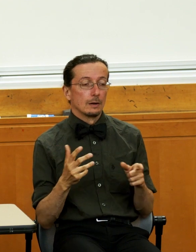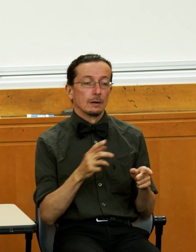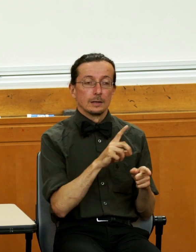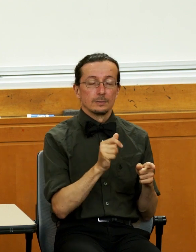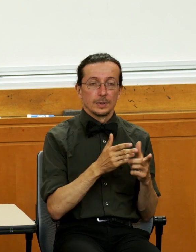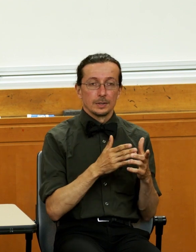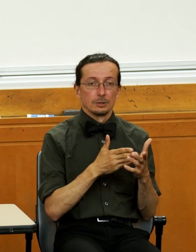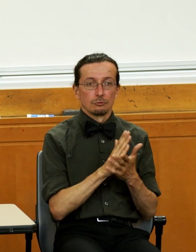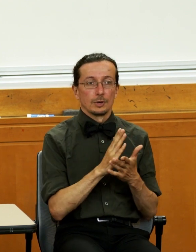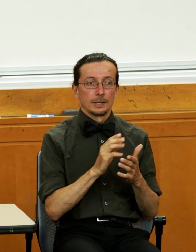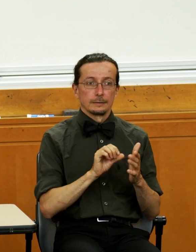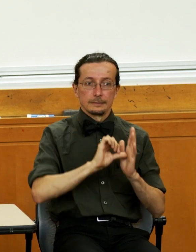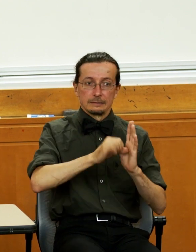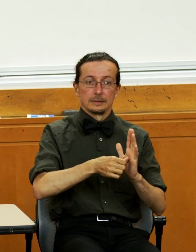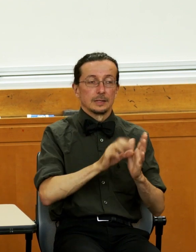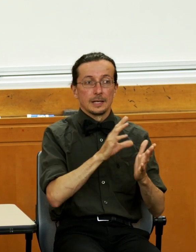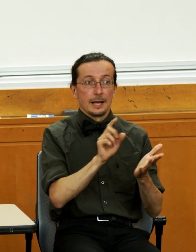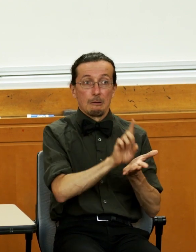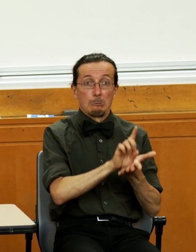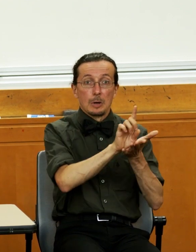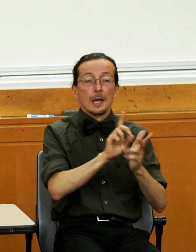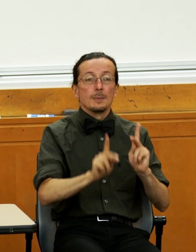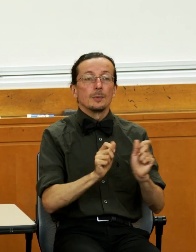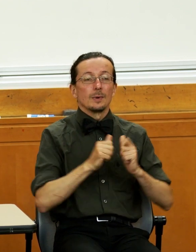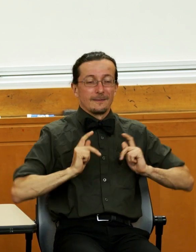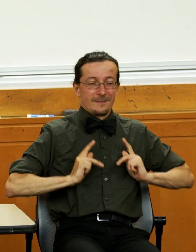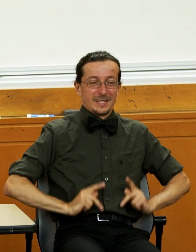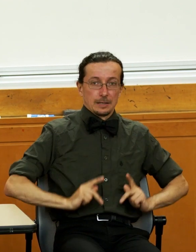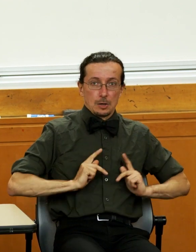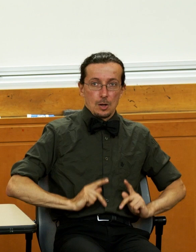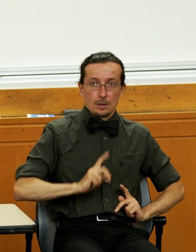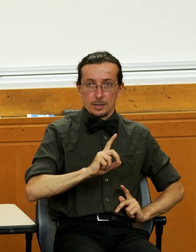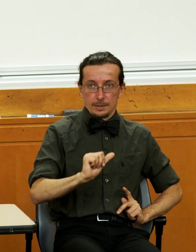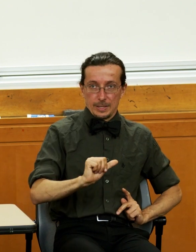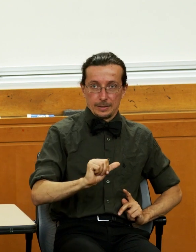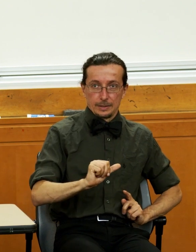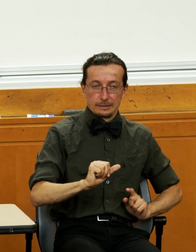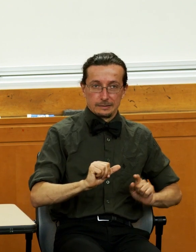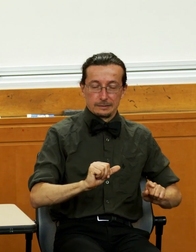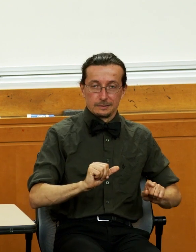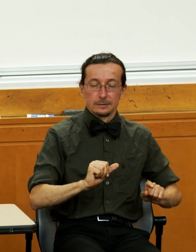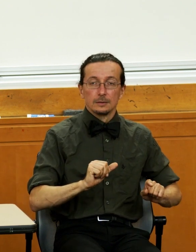in some ways, privileged people with physical disabilities. You know, including people with